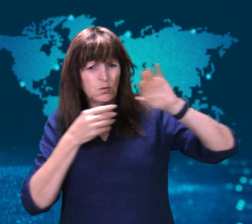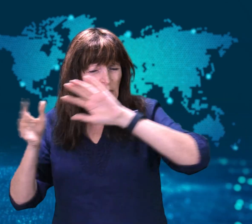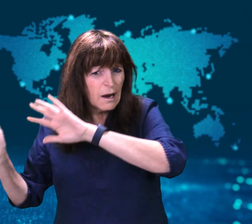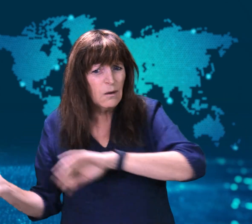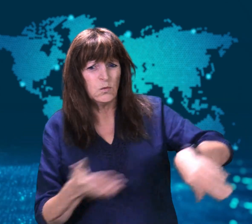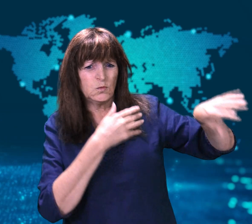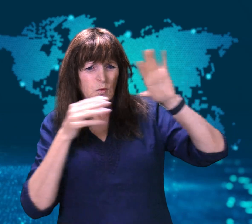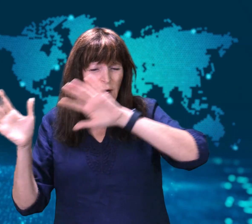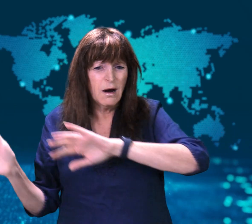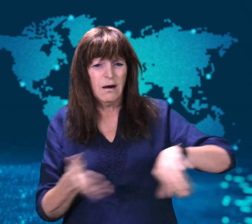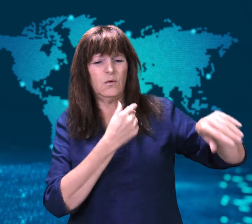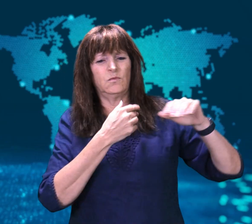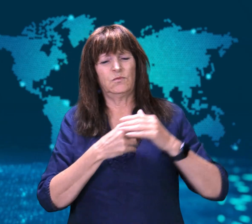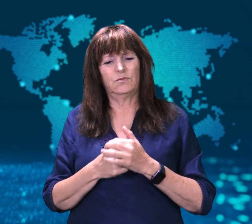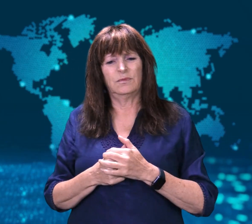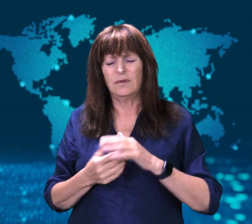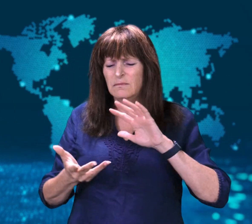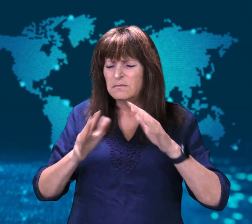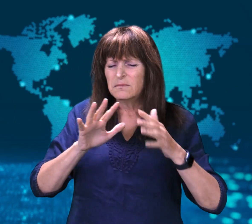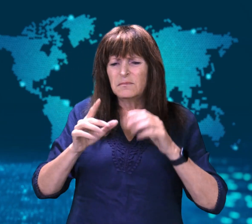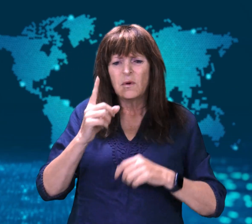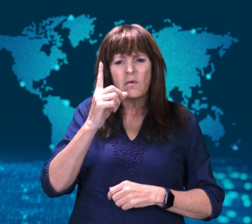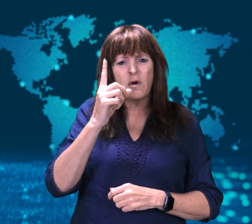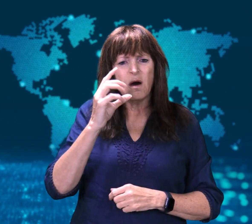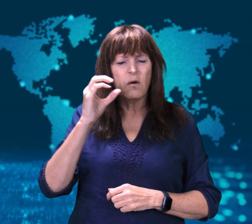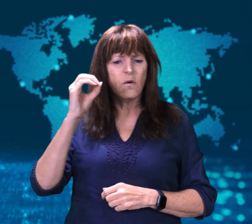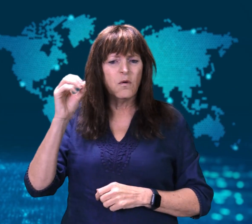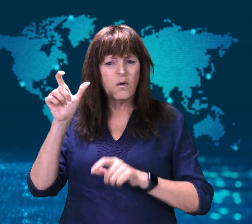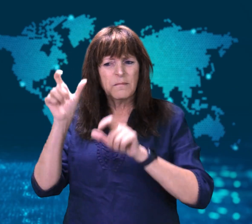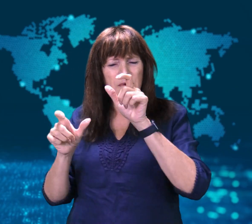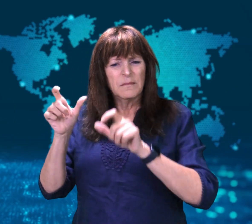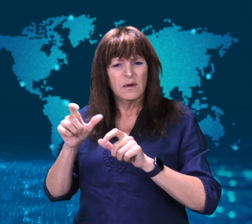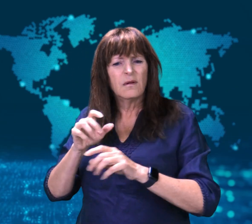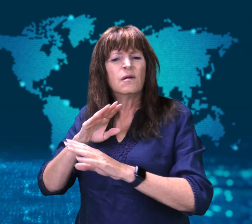At least 100 people have died,